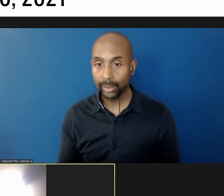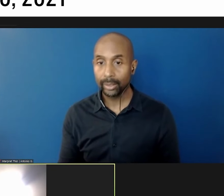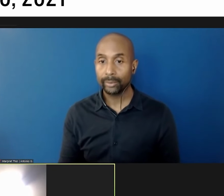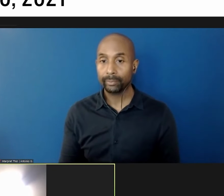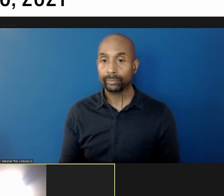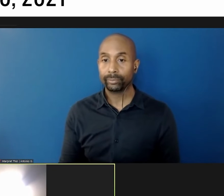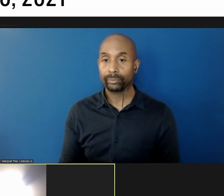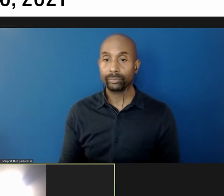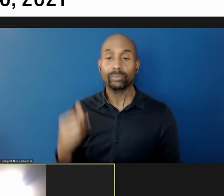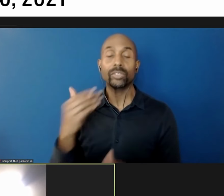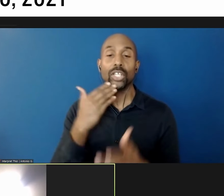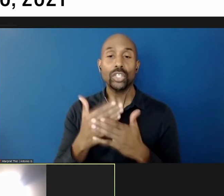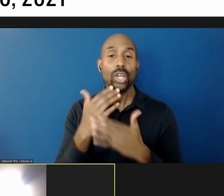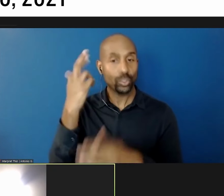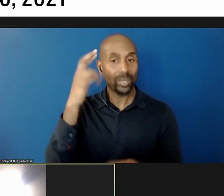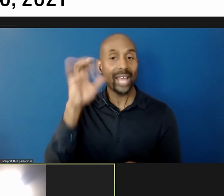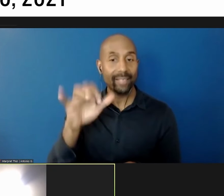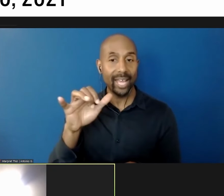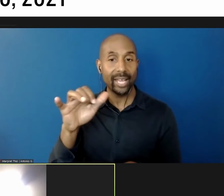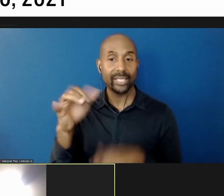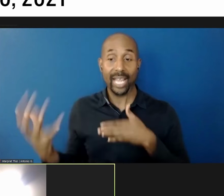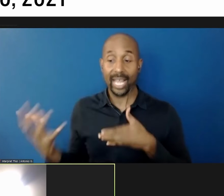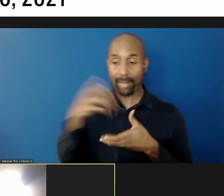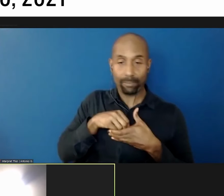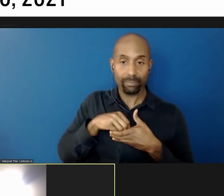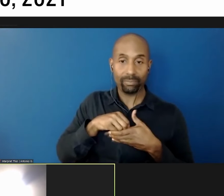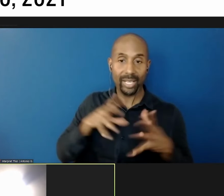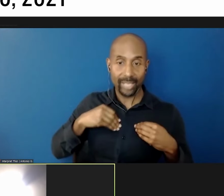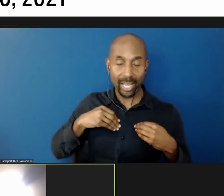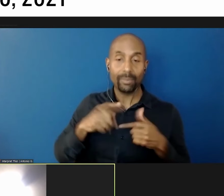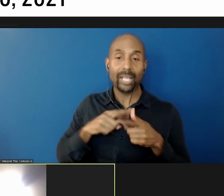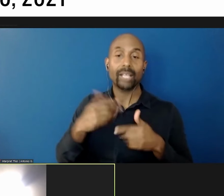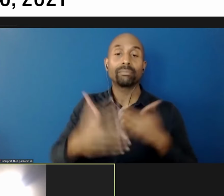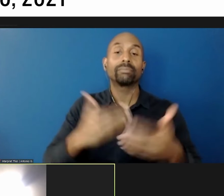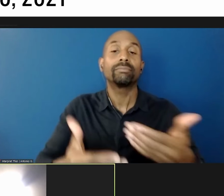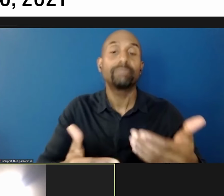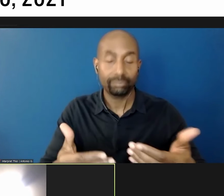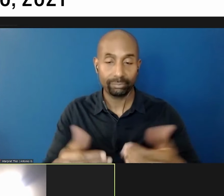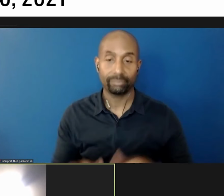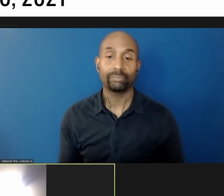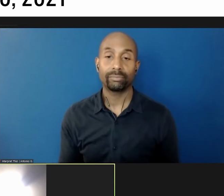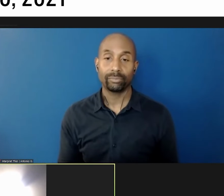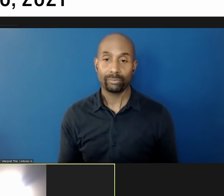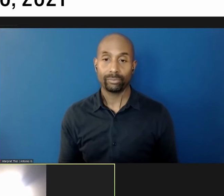and gets it forward and bring to the table on discuss how do we embrace and realize that